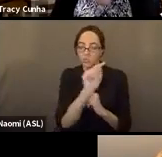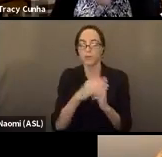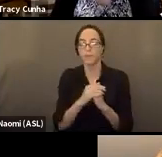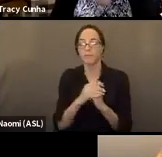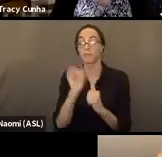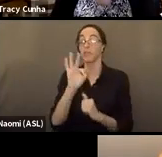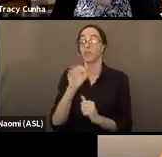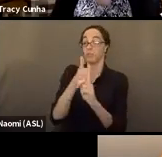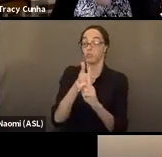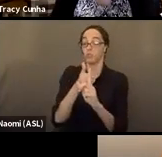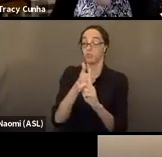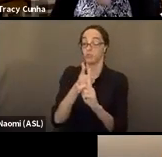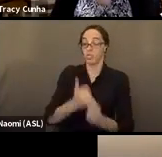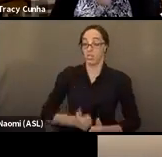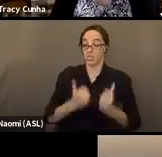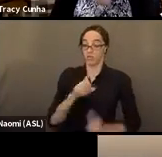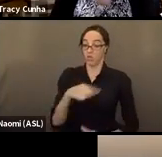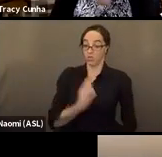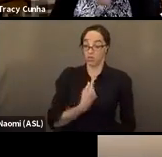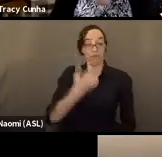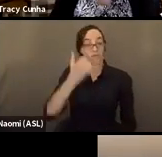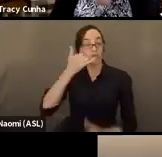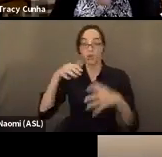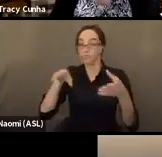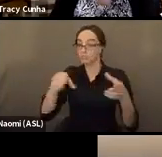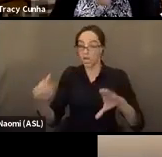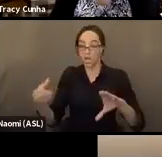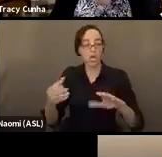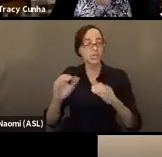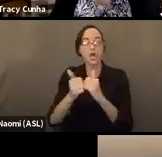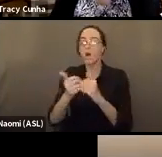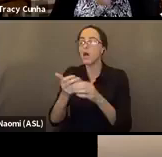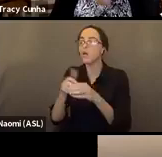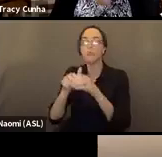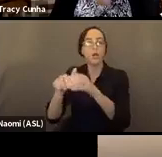to safety do your relatives have the neighbor's phone number as well to make sure you are safe